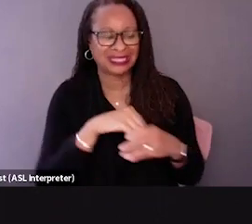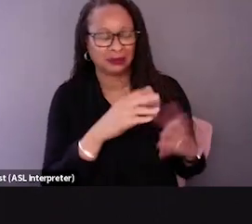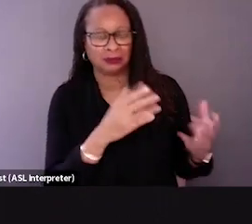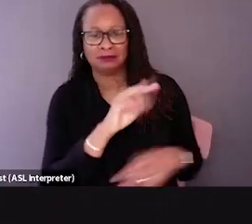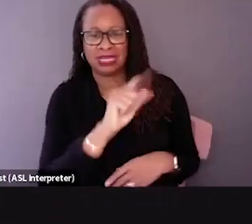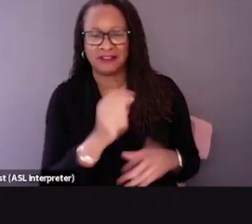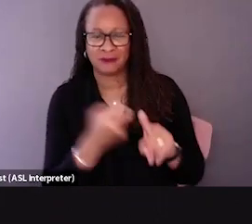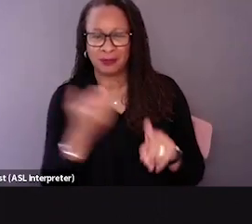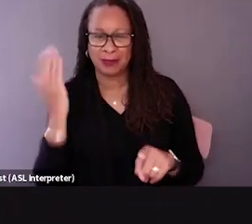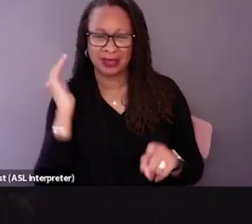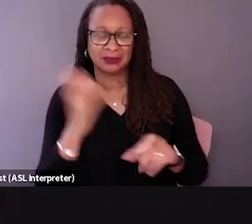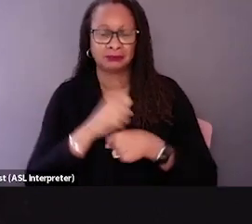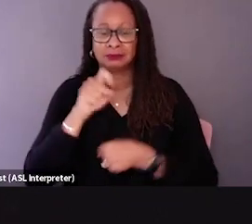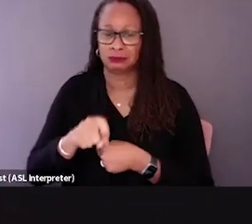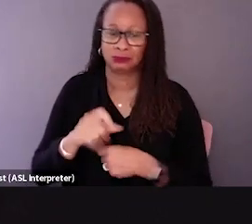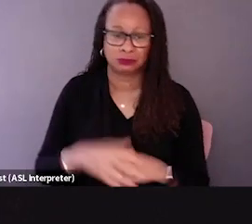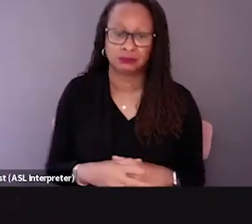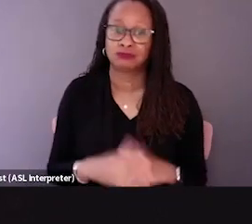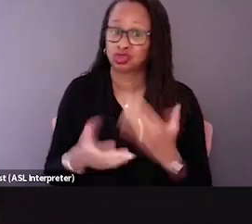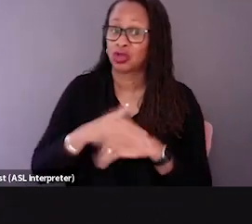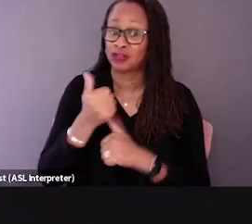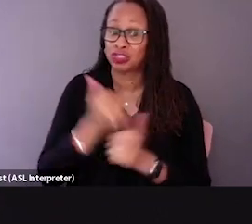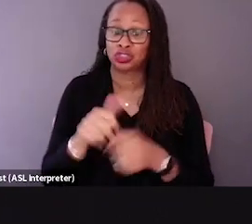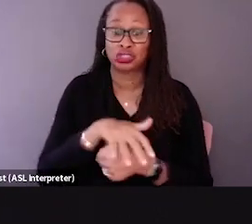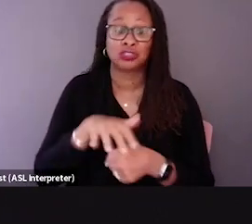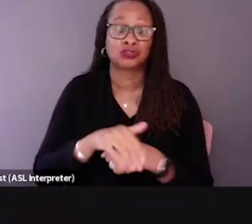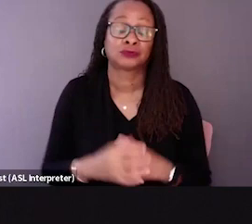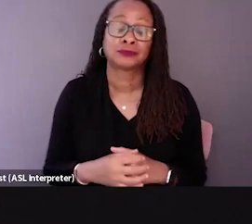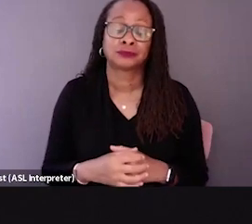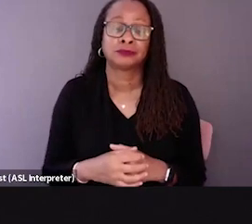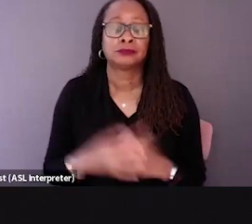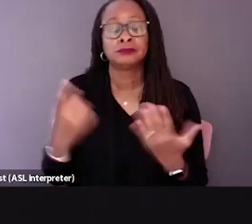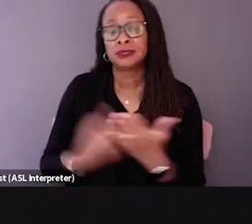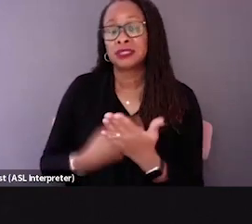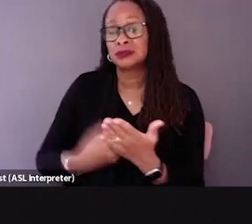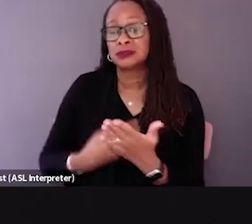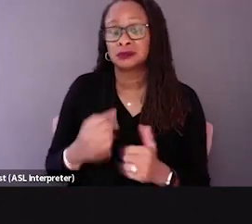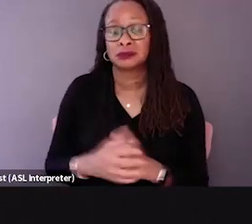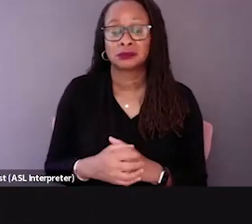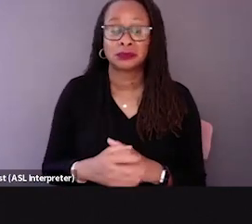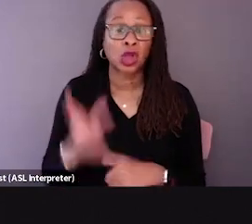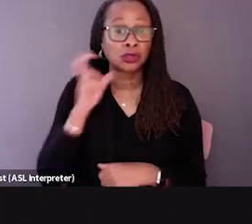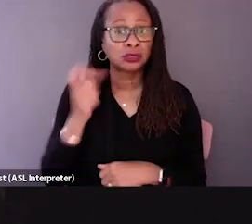And we made sure to cover those areas and to, you know, sometimes we heard something we hadn't heard before,